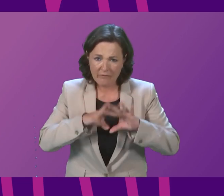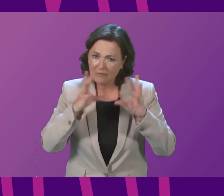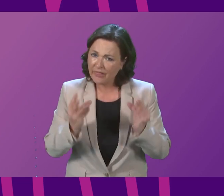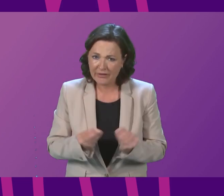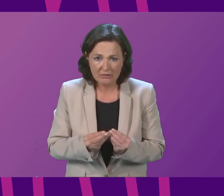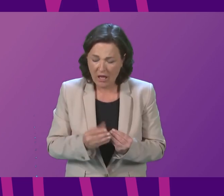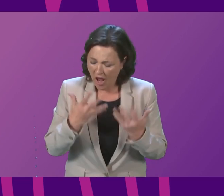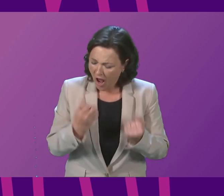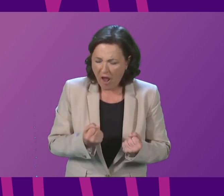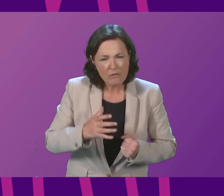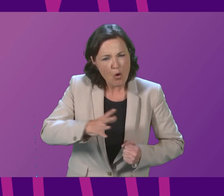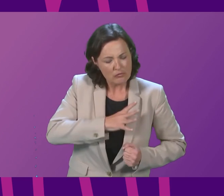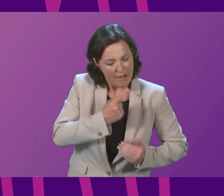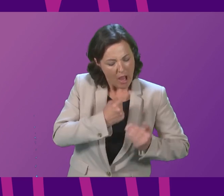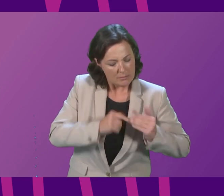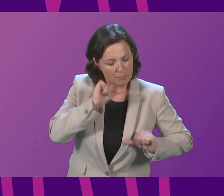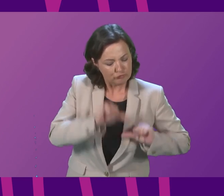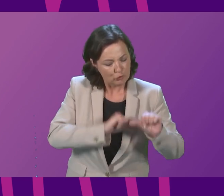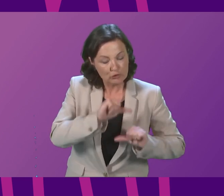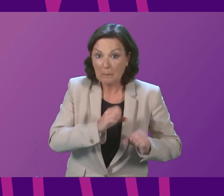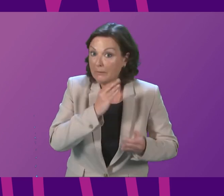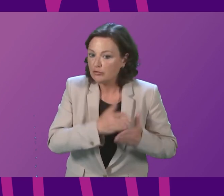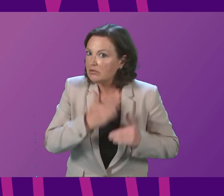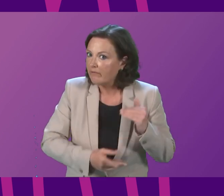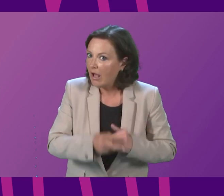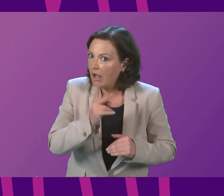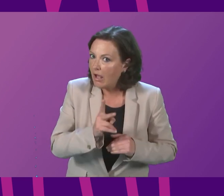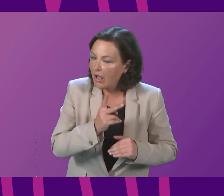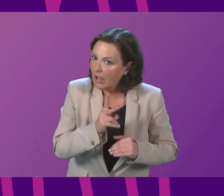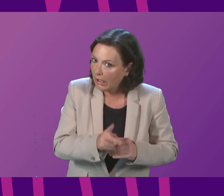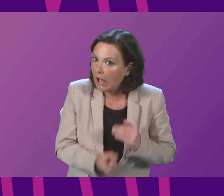There are already independent processes in place to ensure that that is the case.